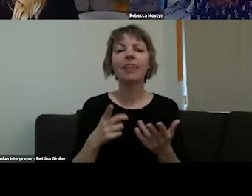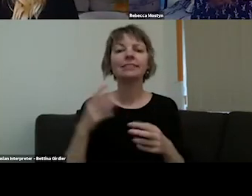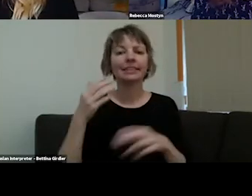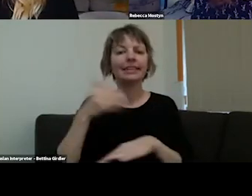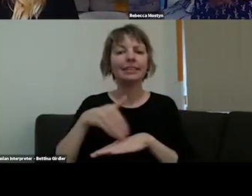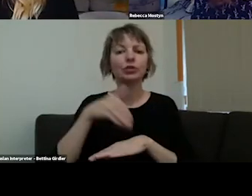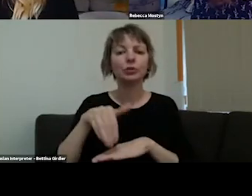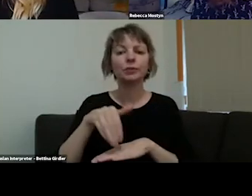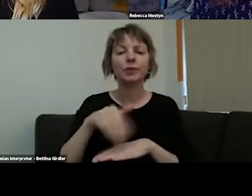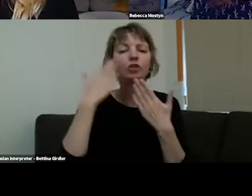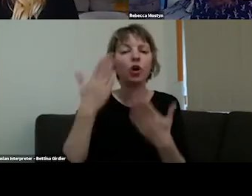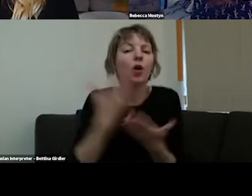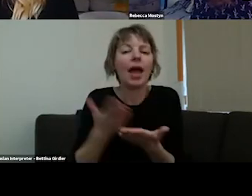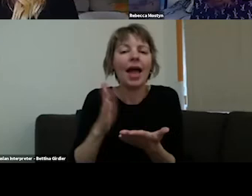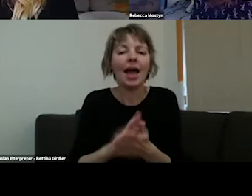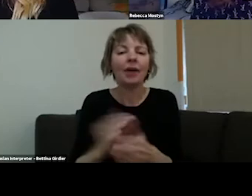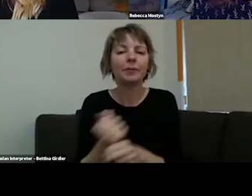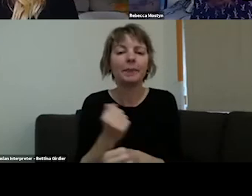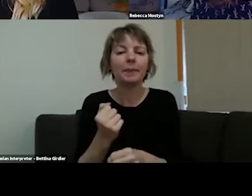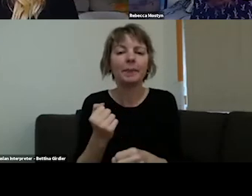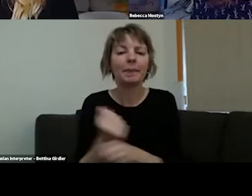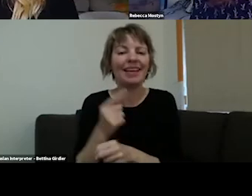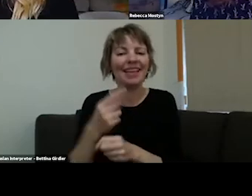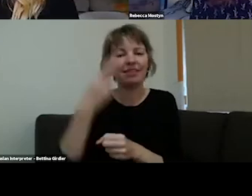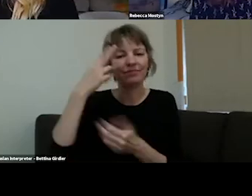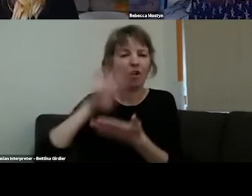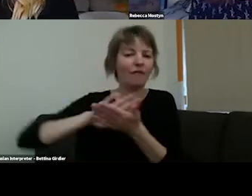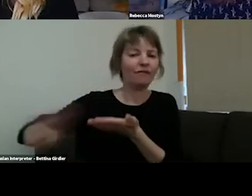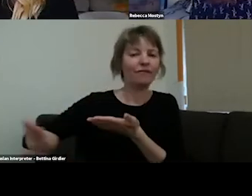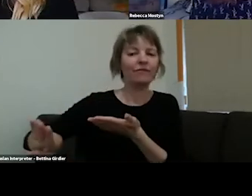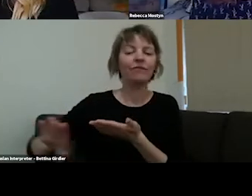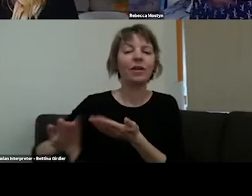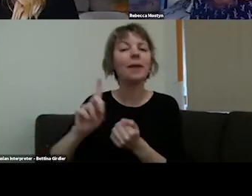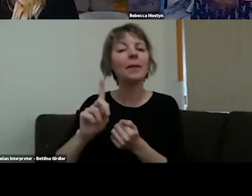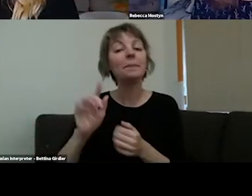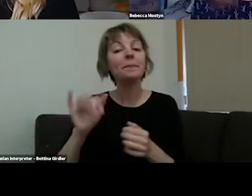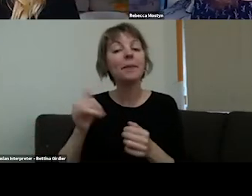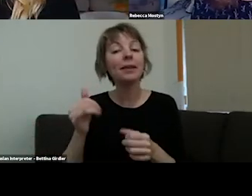arts more mainstream. Over to you, Frances.